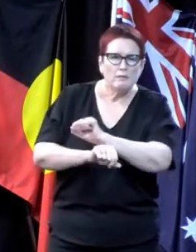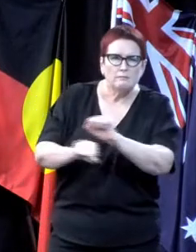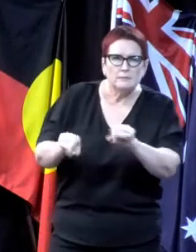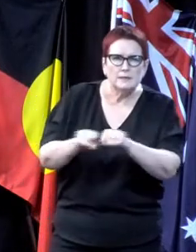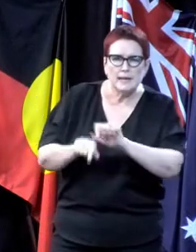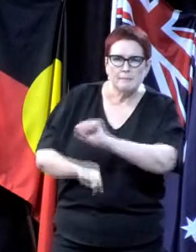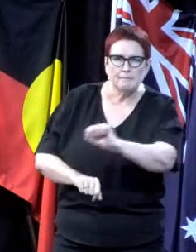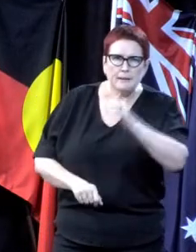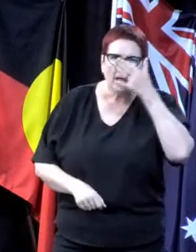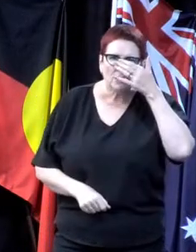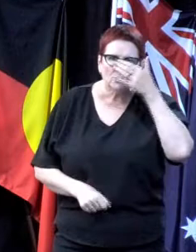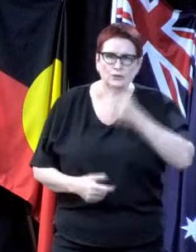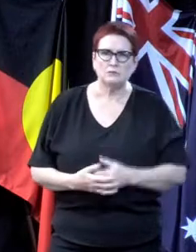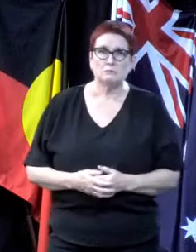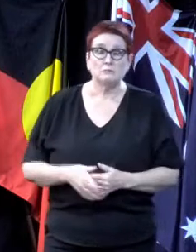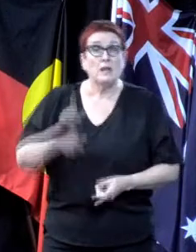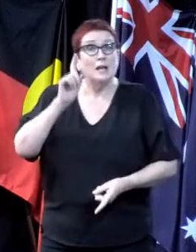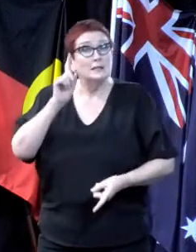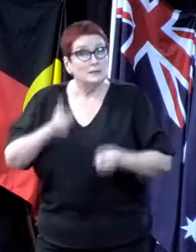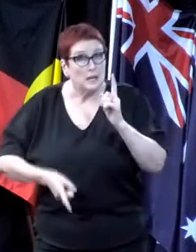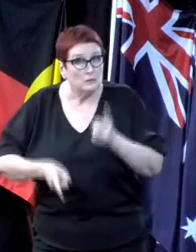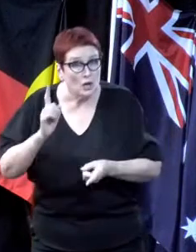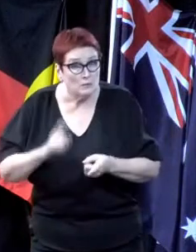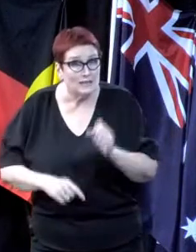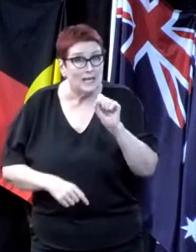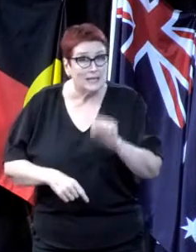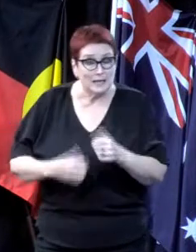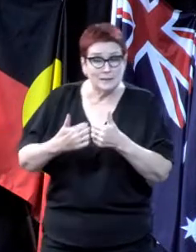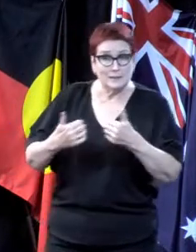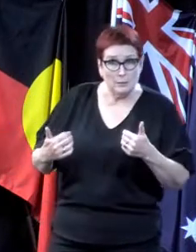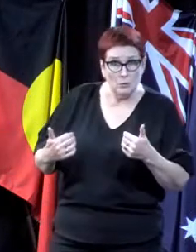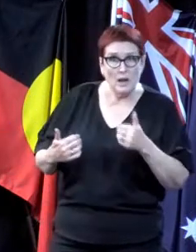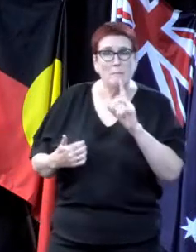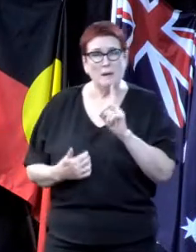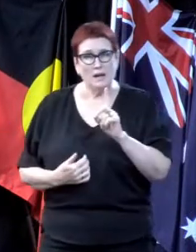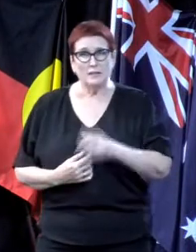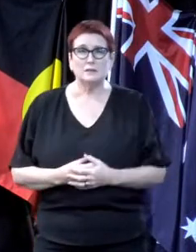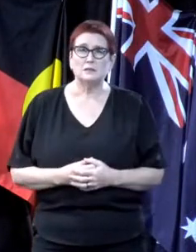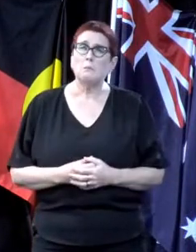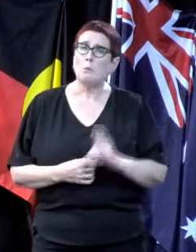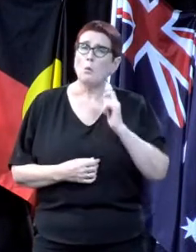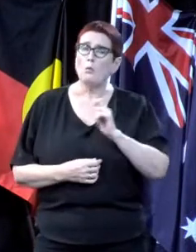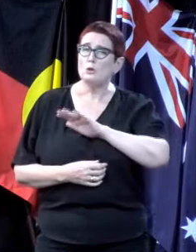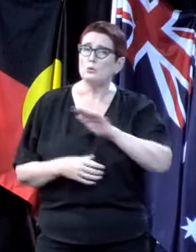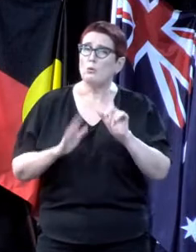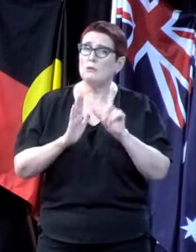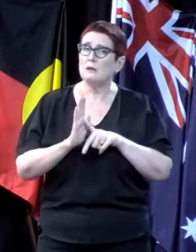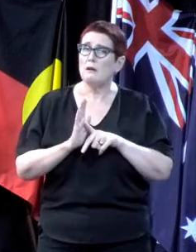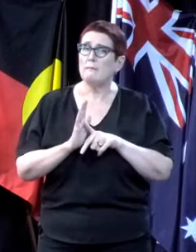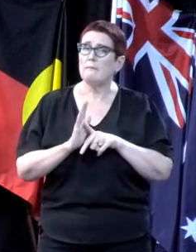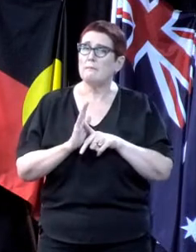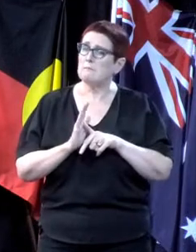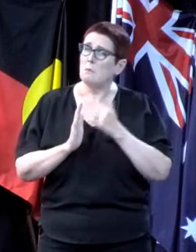So, at times, yes, but the majority full-time, all-the-time learning